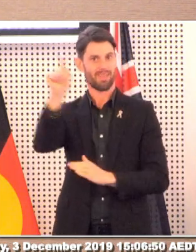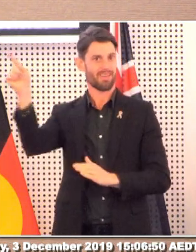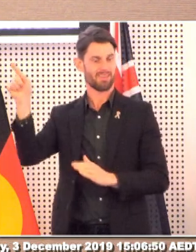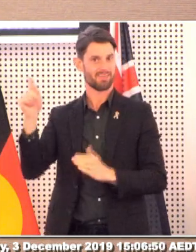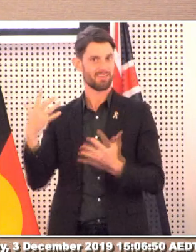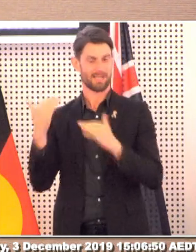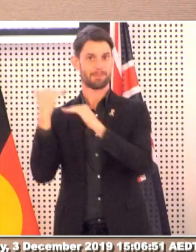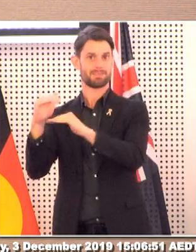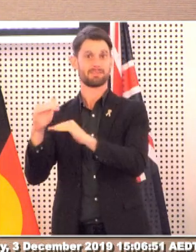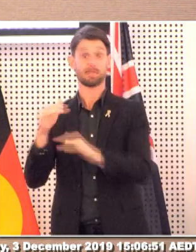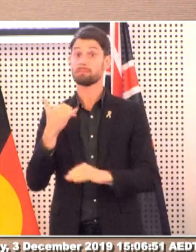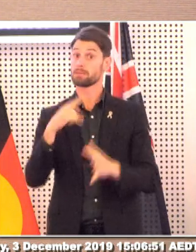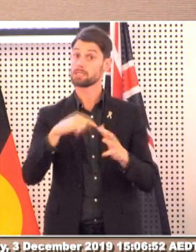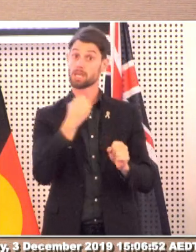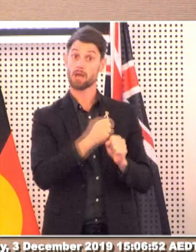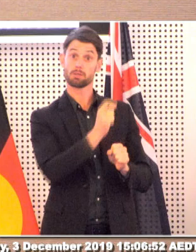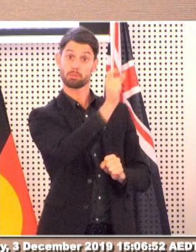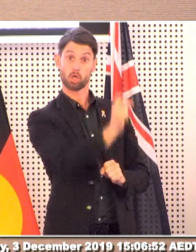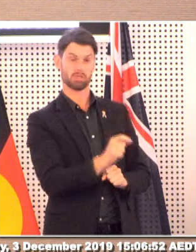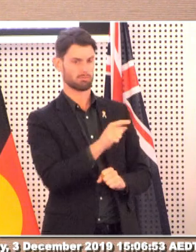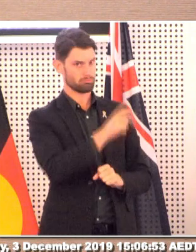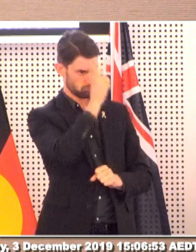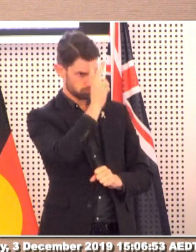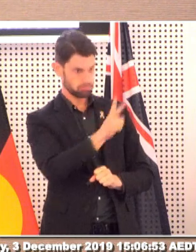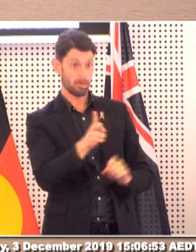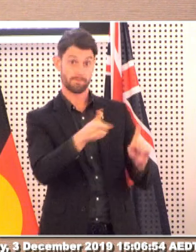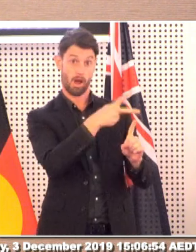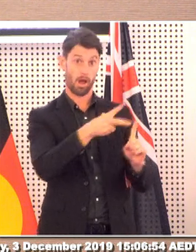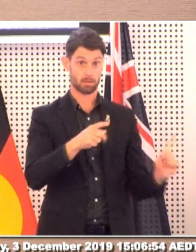perpetrator of violence living in a house and a person who’s a victim, if I could